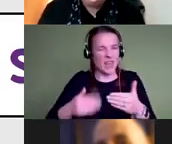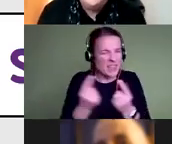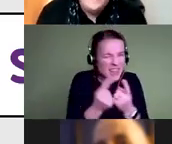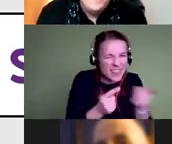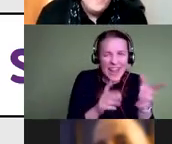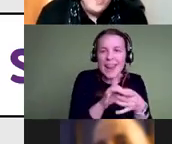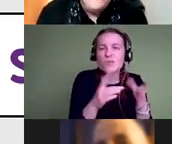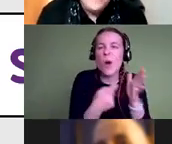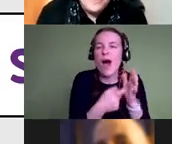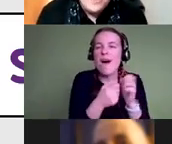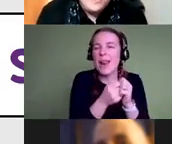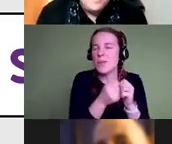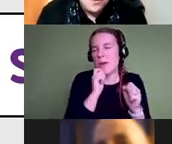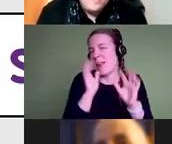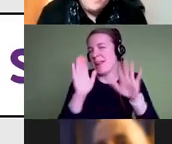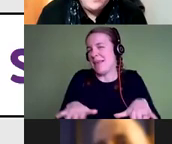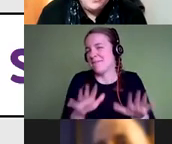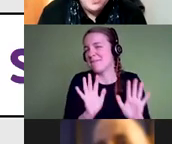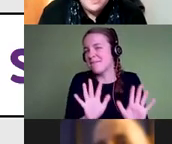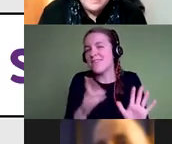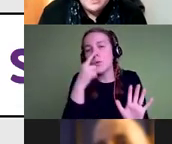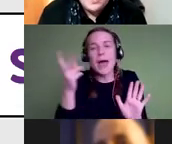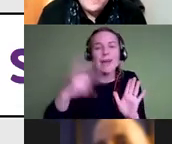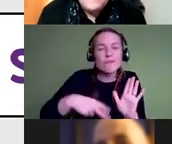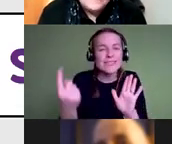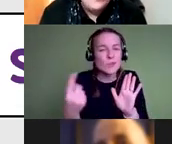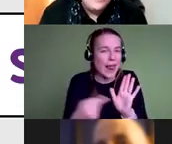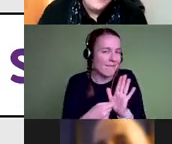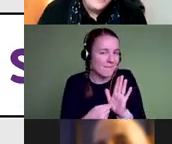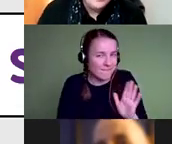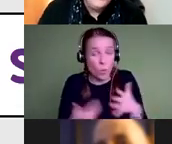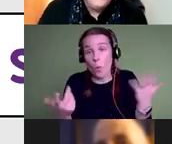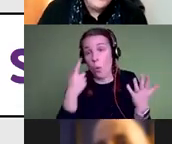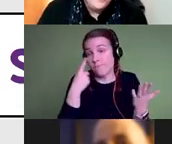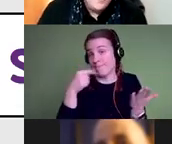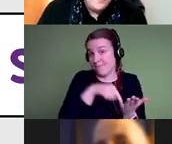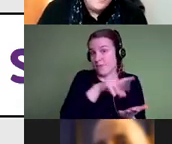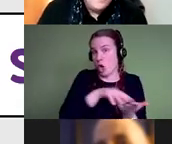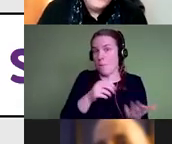flower bed. All services need to be firm, stable, nonslip in dry and wet conditions and be